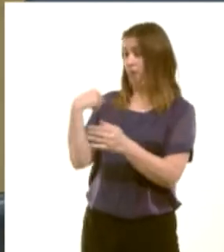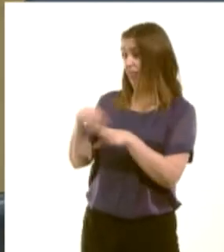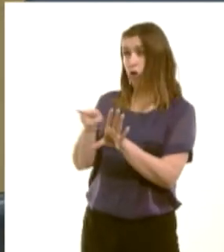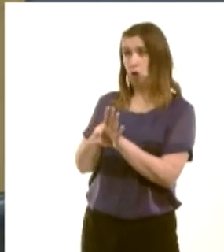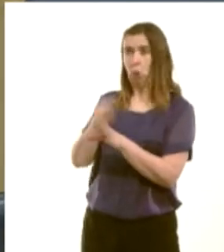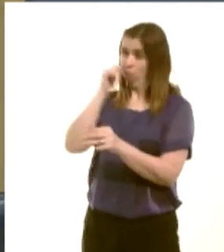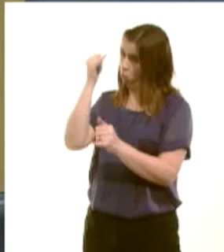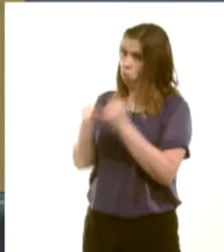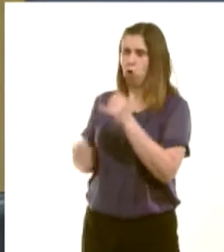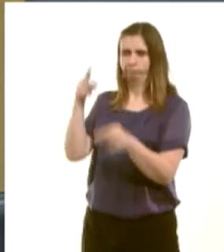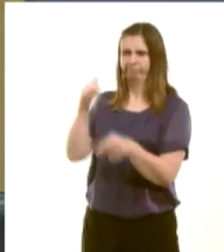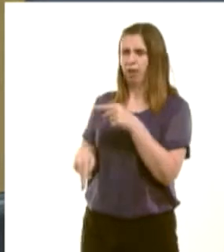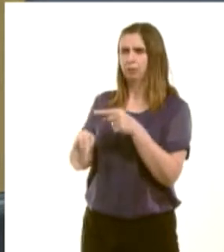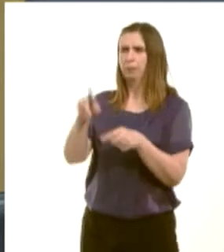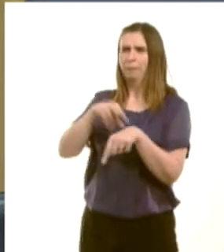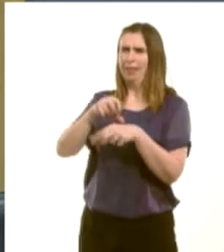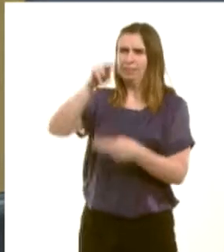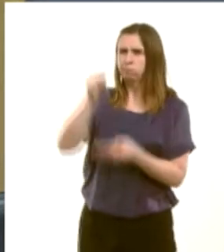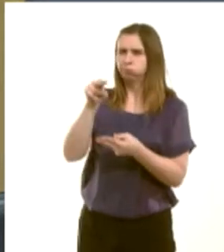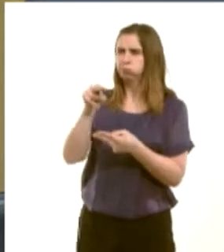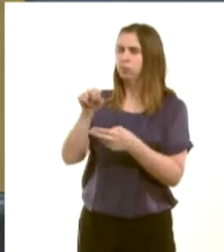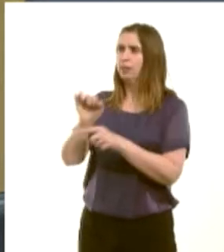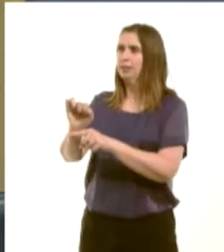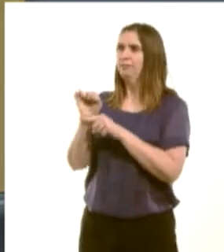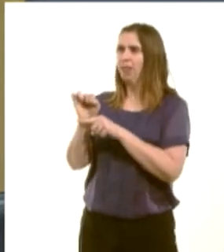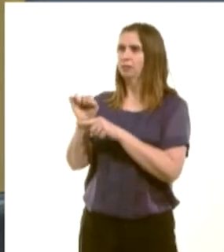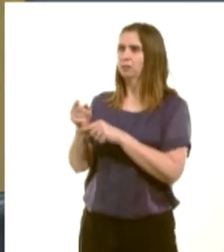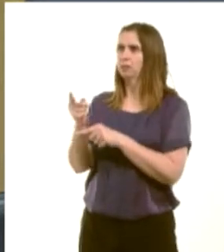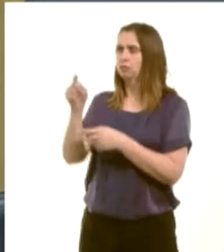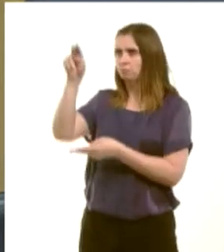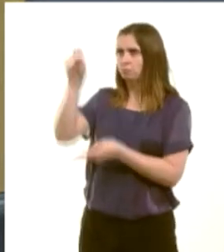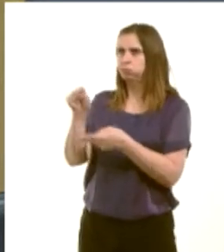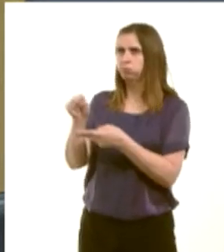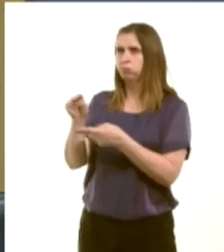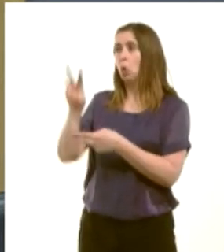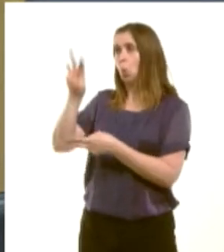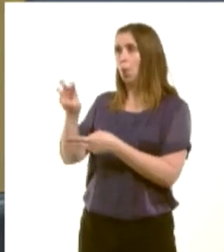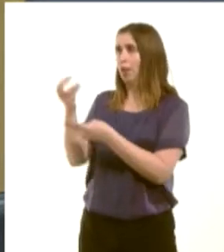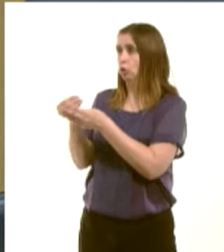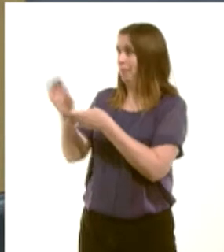and deeper cuts to police, defence and the Welsh grant. First Minister, we know that